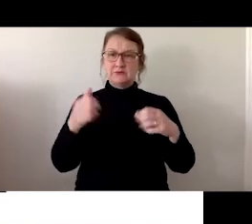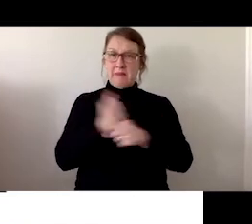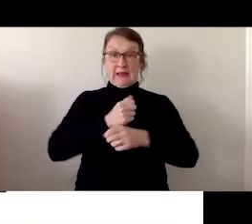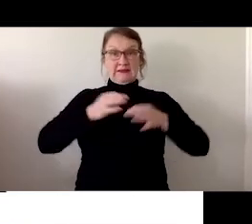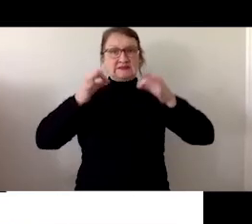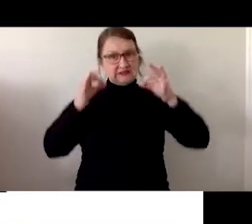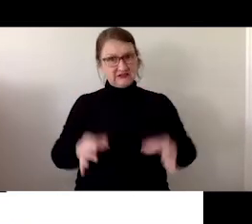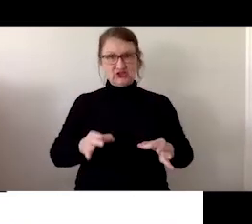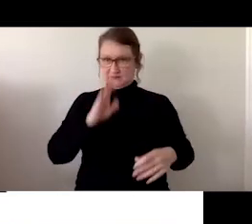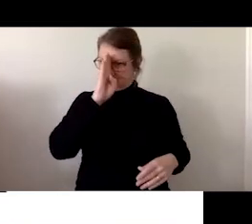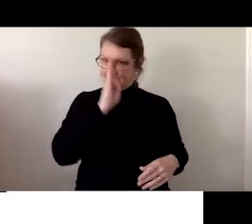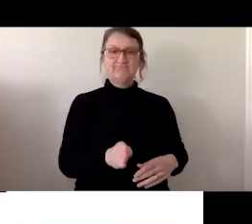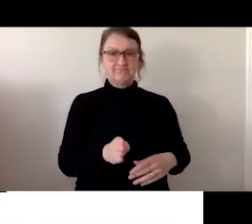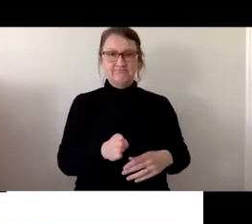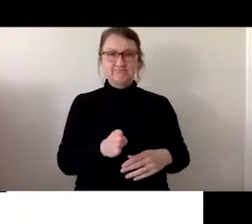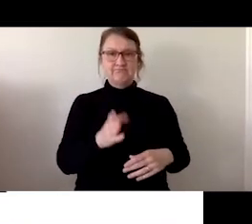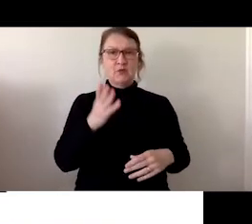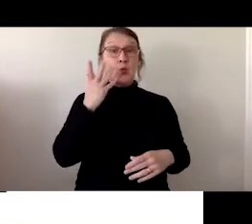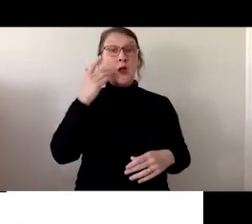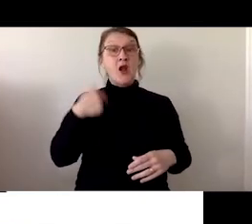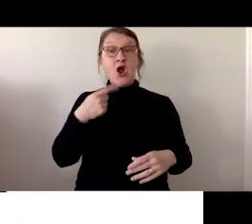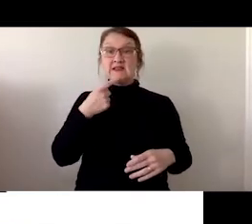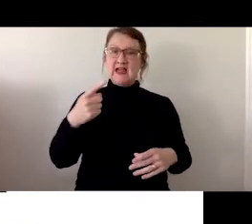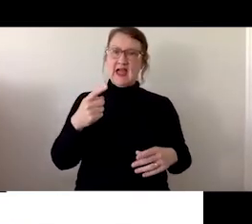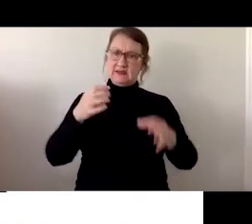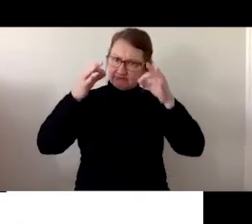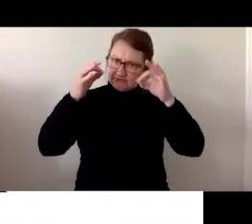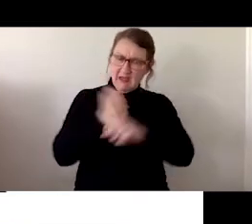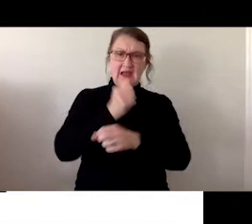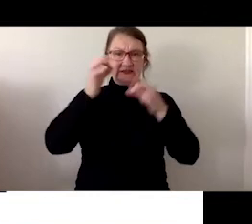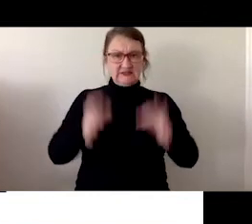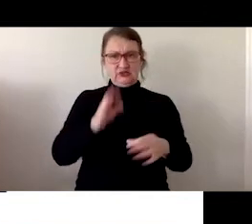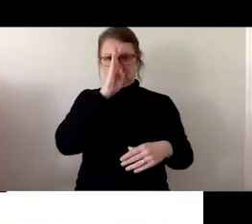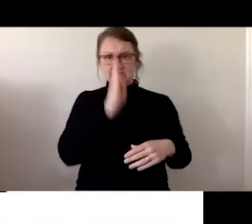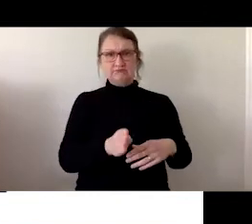When I talk about decisive action, I've got probably things in front of me.